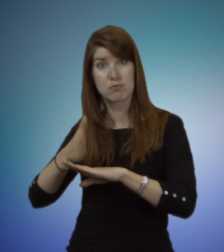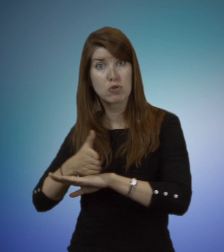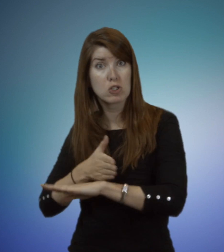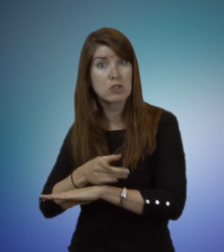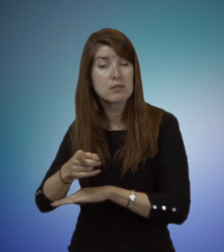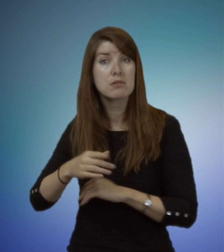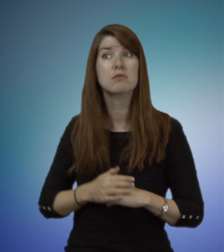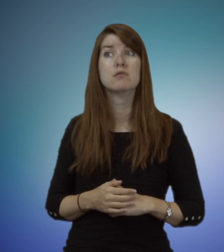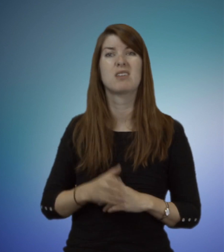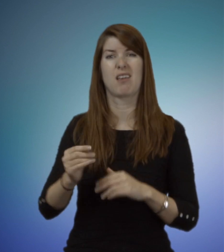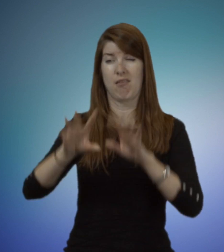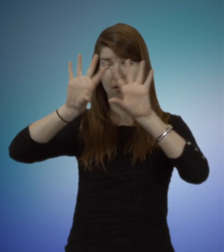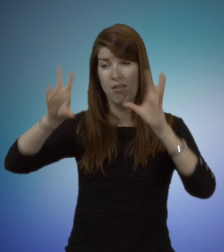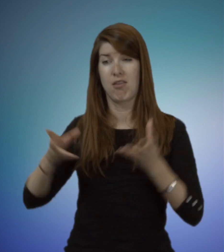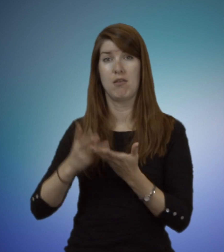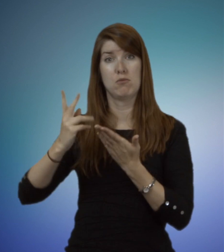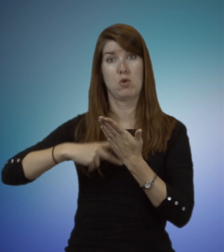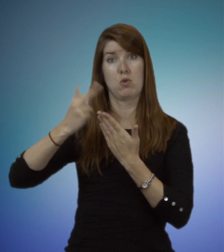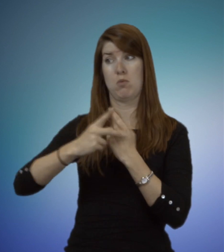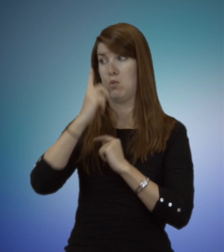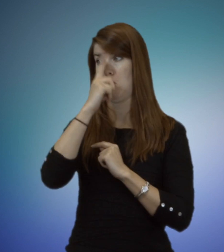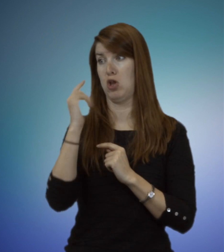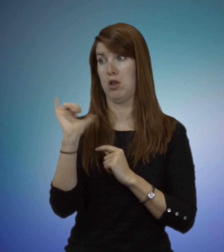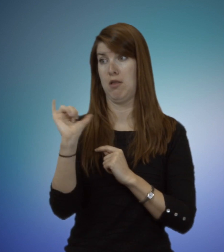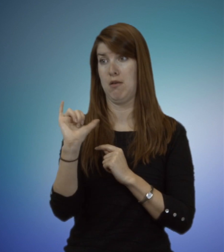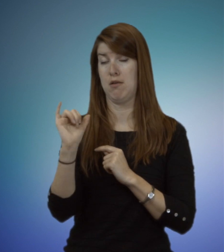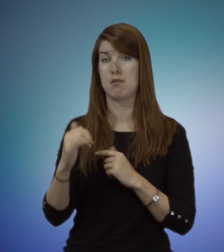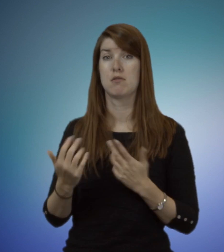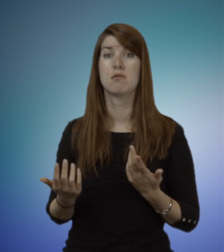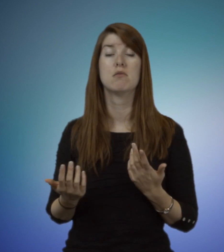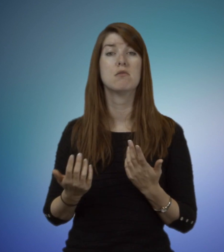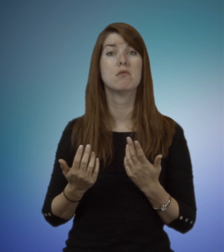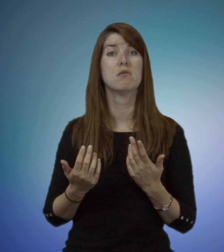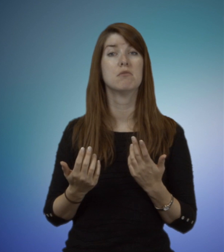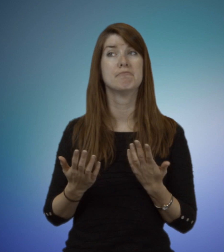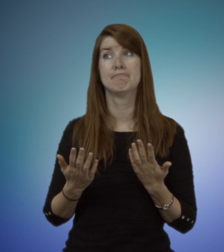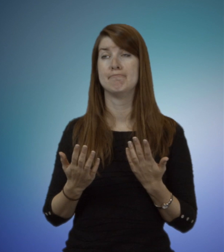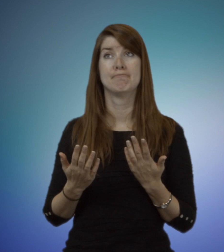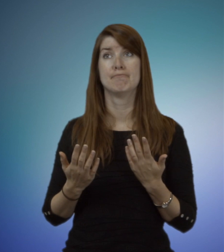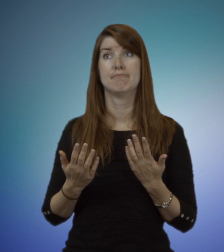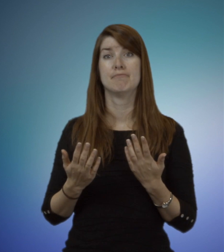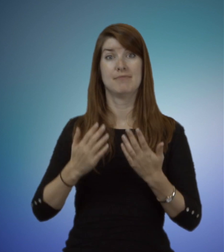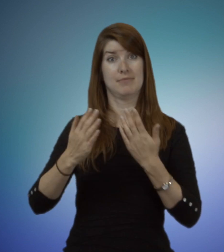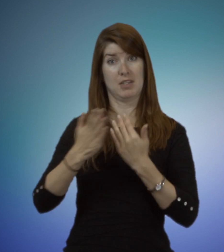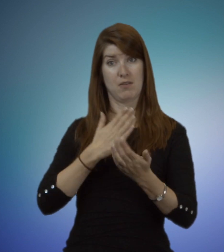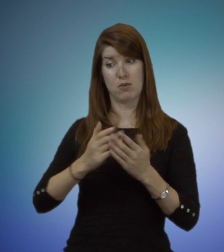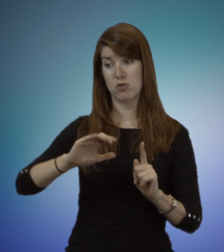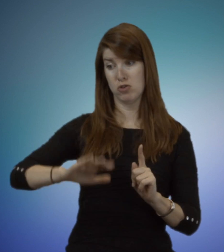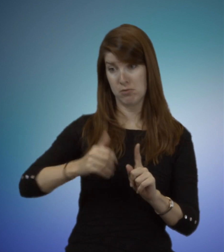although they may have some sort of disability or communication disorder or speech delay,